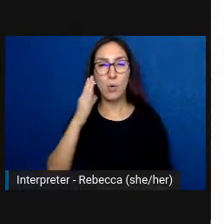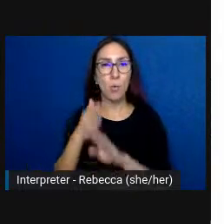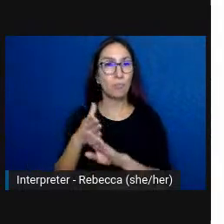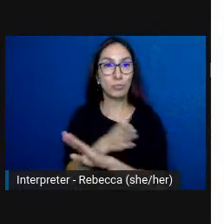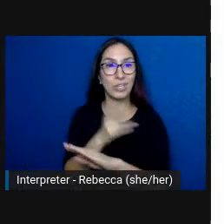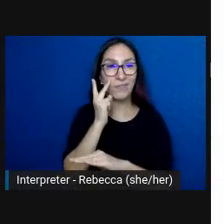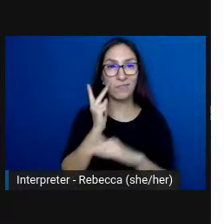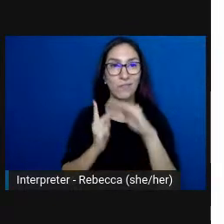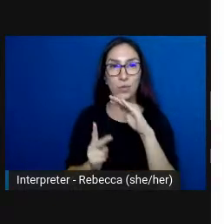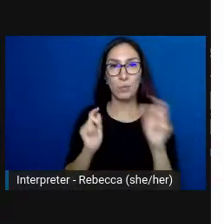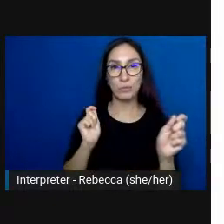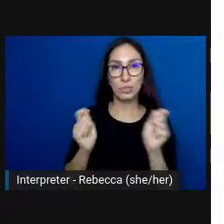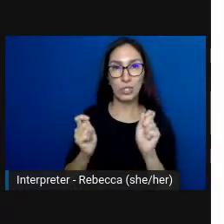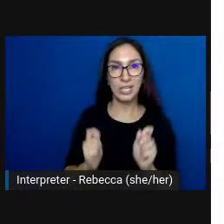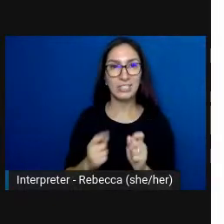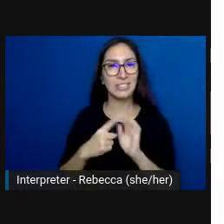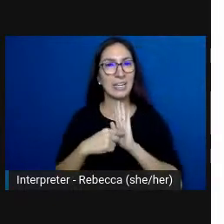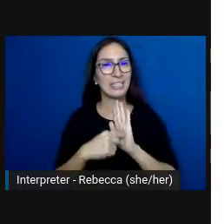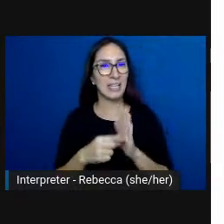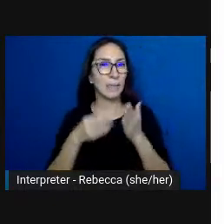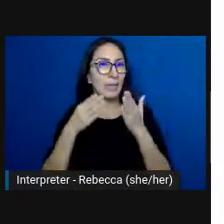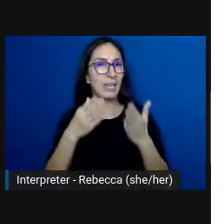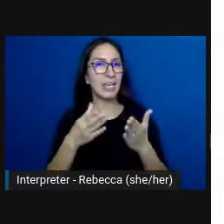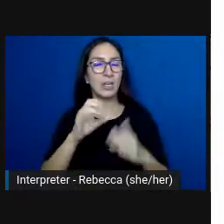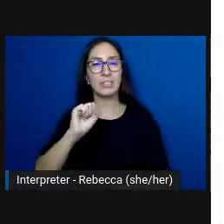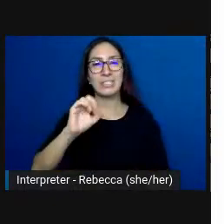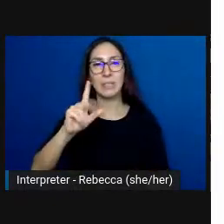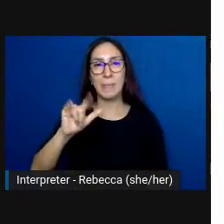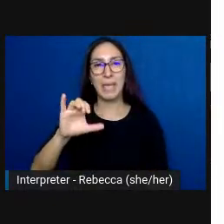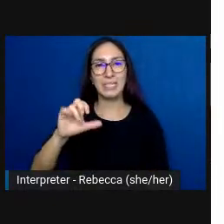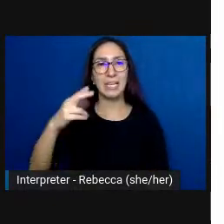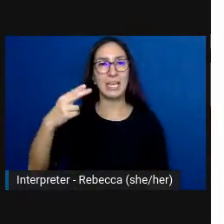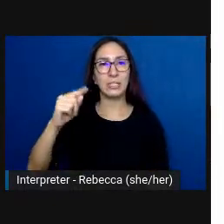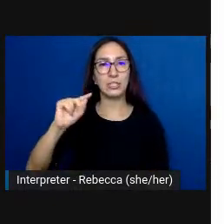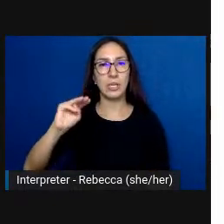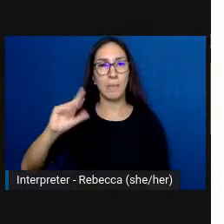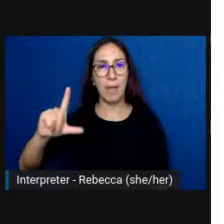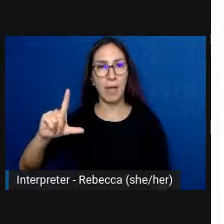It works like normal WordPress page. You can update, and preview changes.